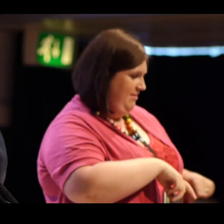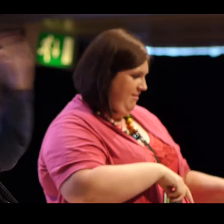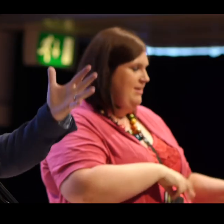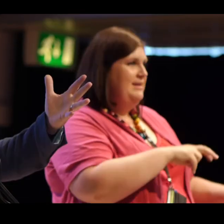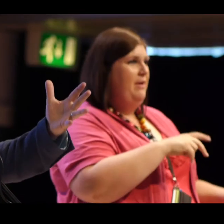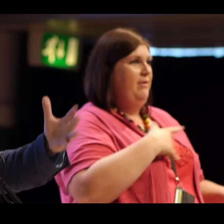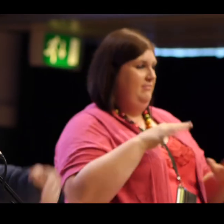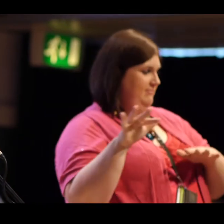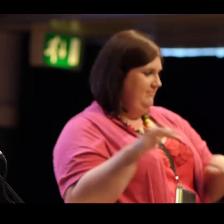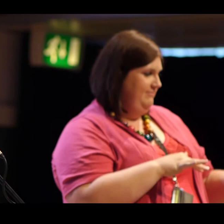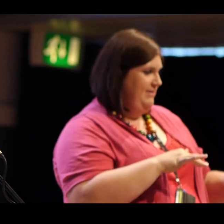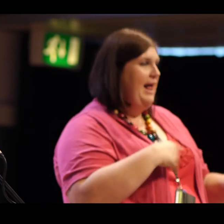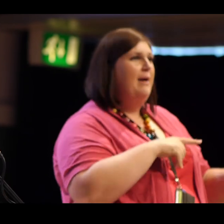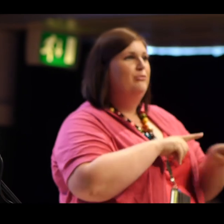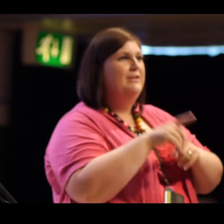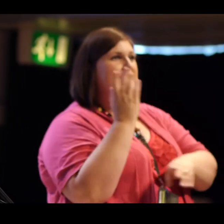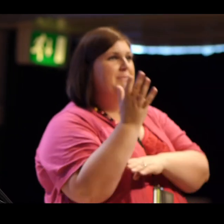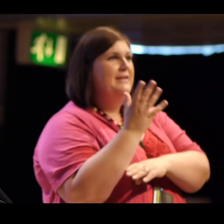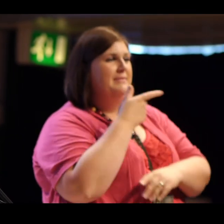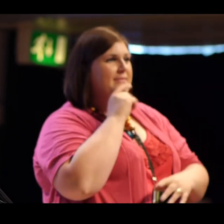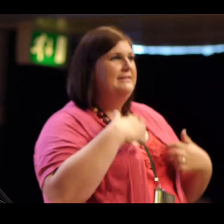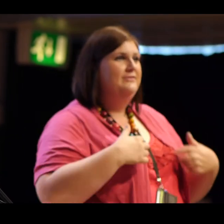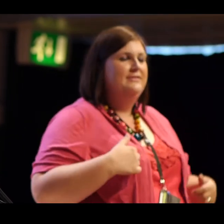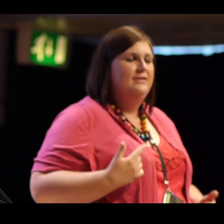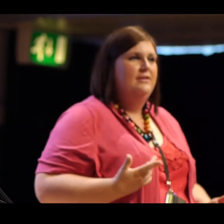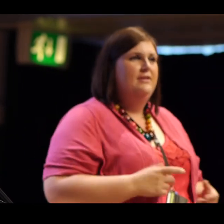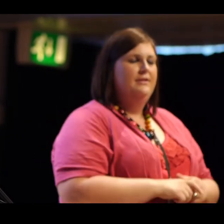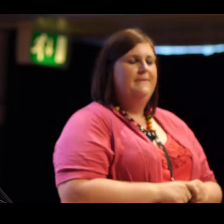"and I'm trying to give this speech!" But in his speech, he said,